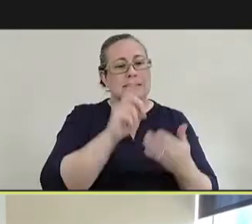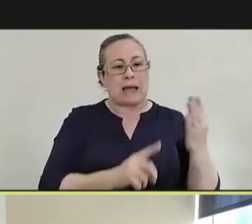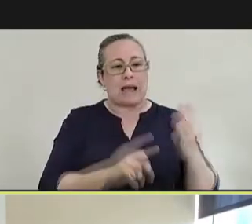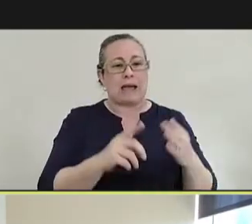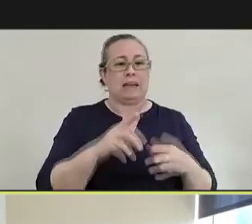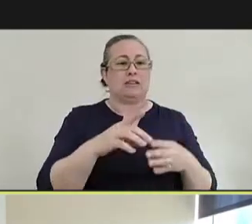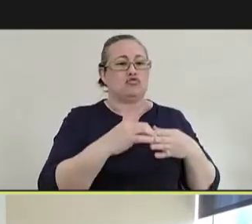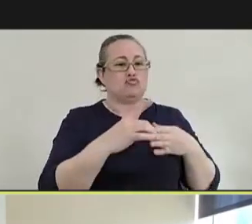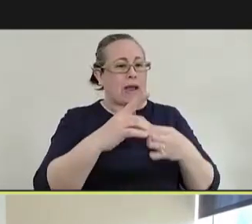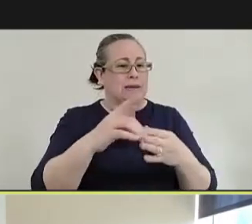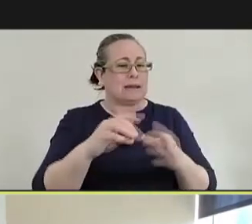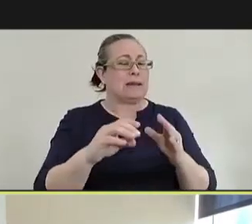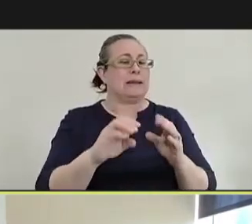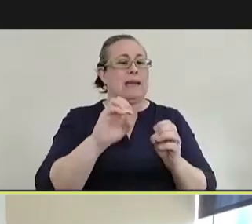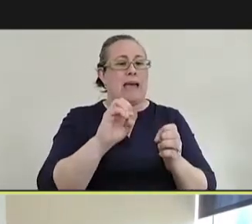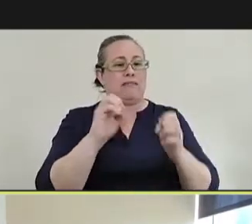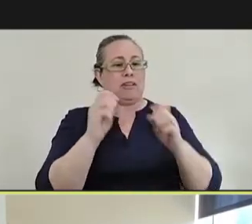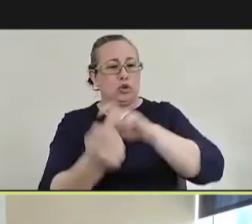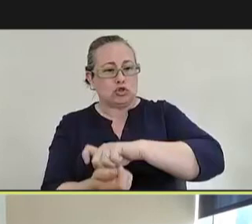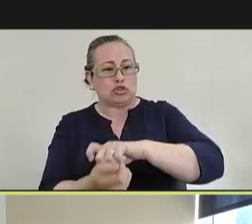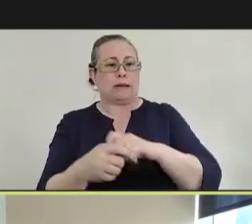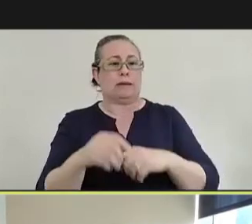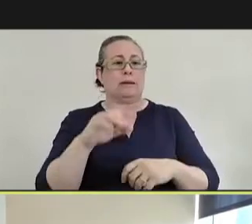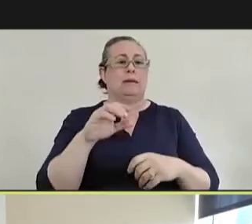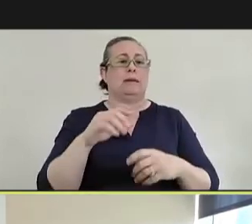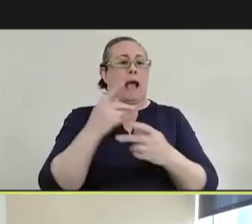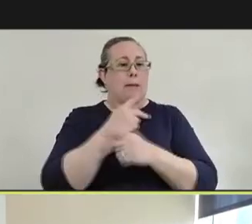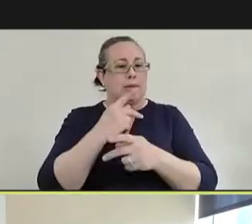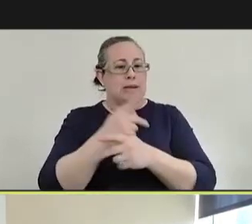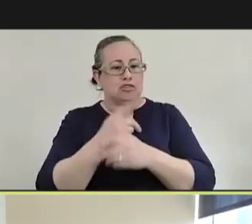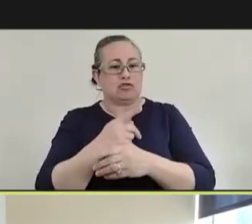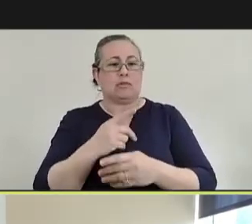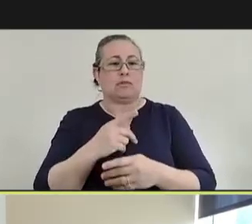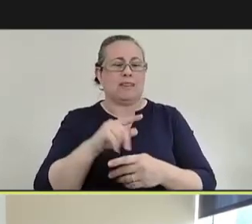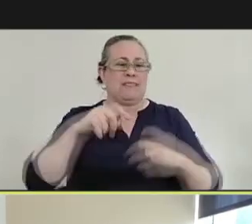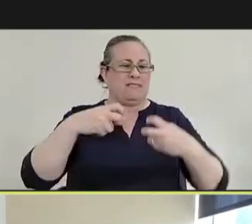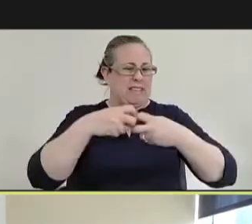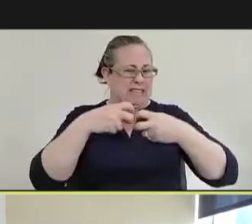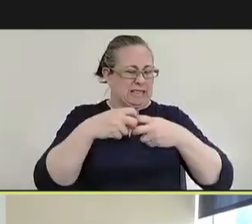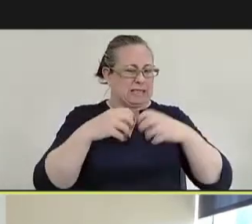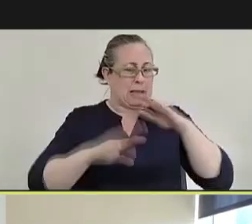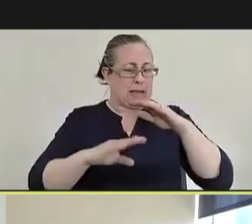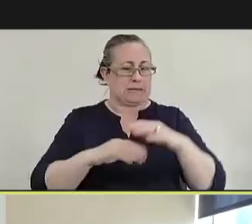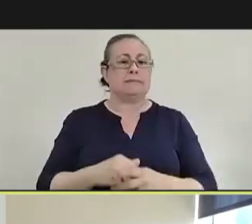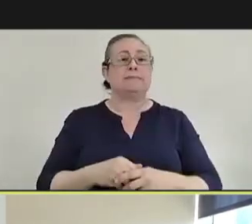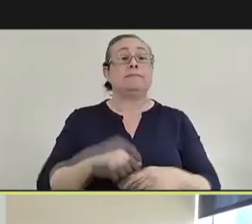and computational methods, mostly physics or evolution based. These methods then attempt to